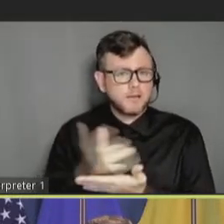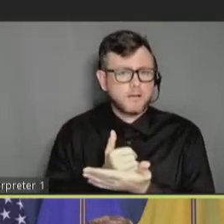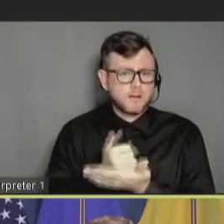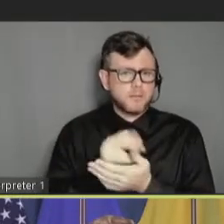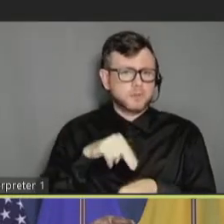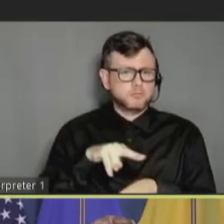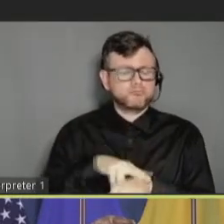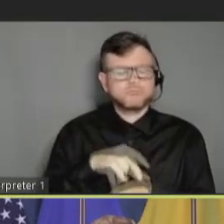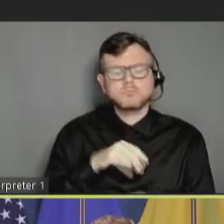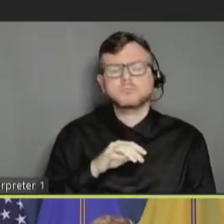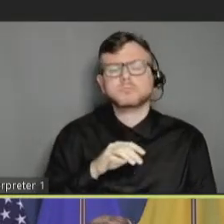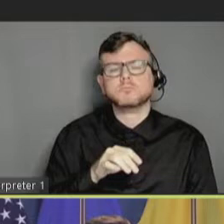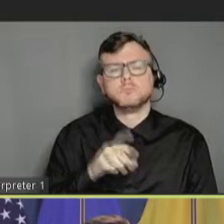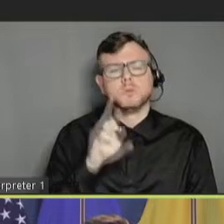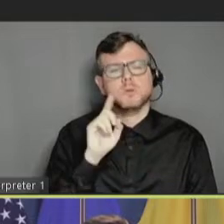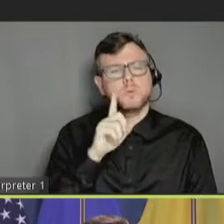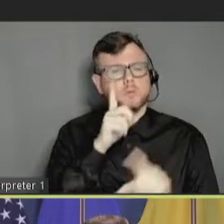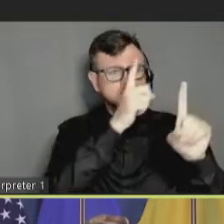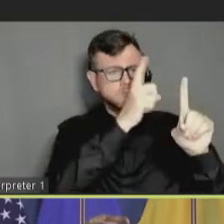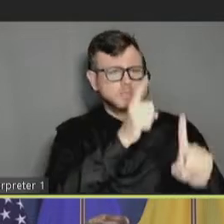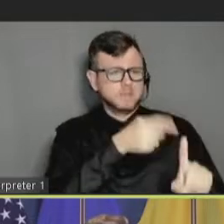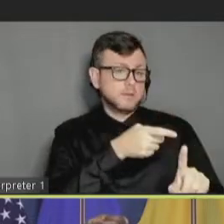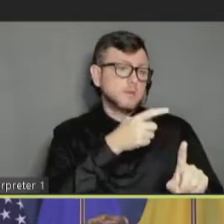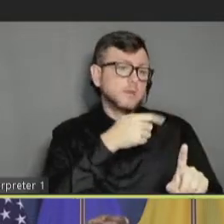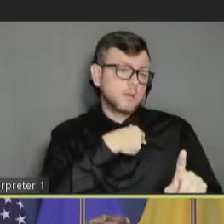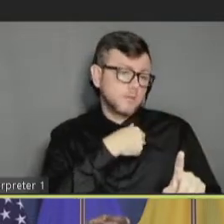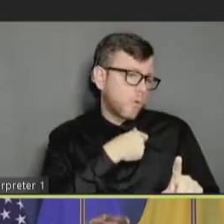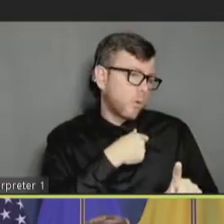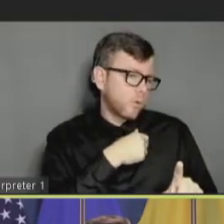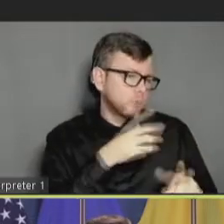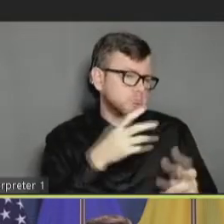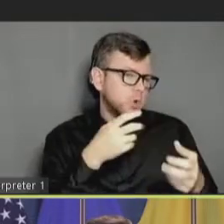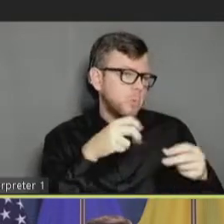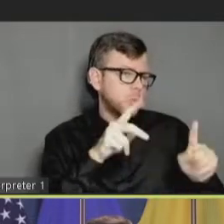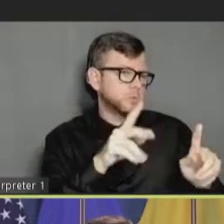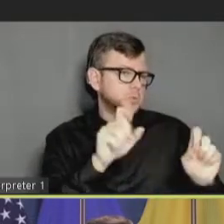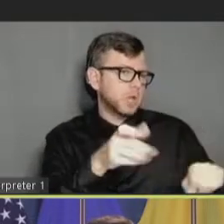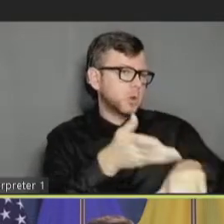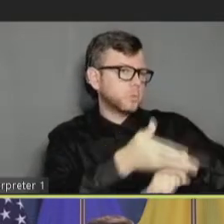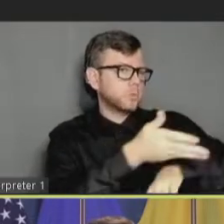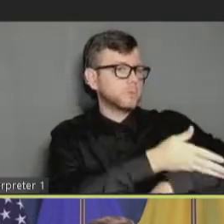So, we've also highlighted a few specific opportunities for improvement. And the first